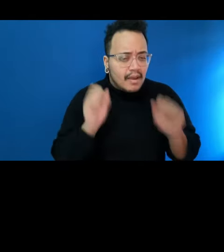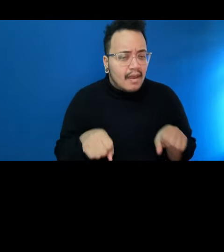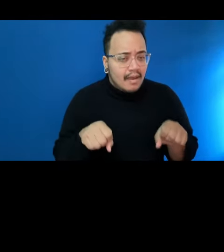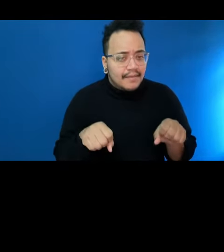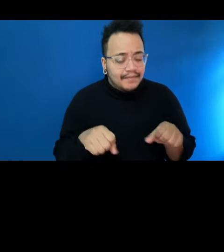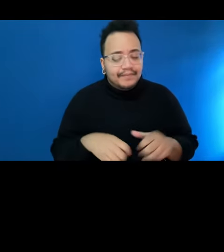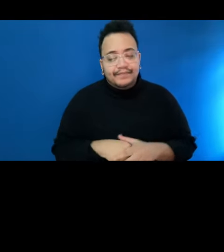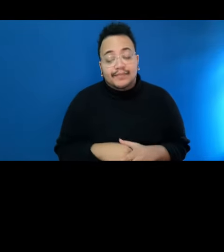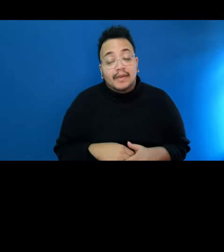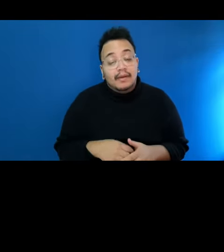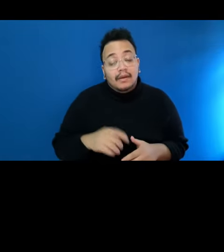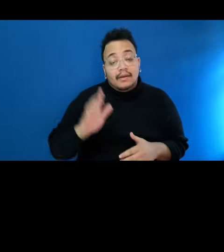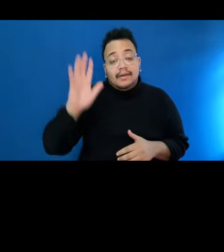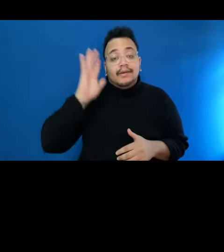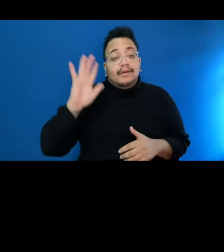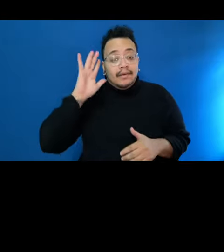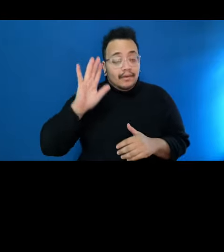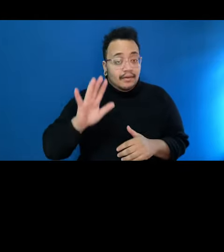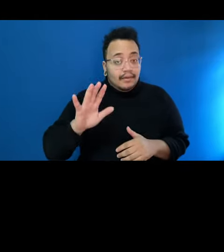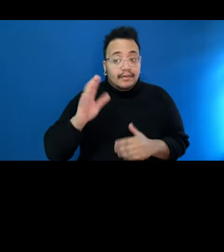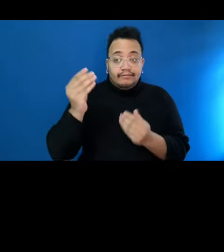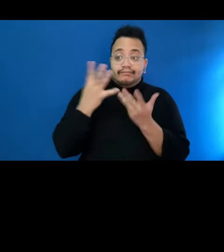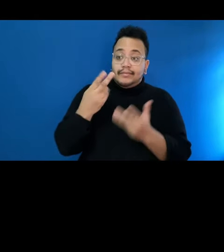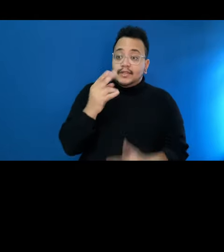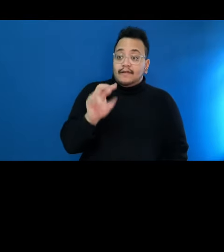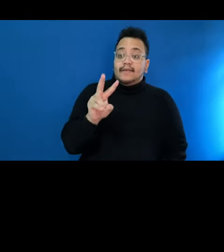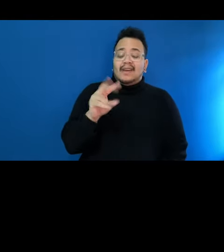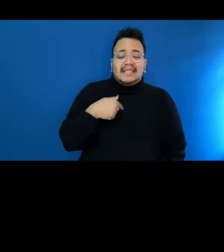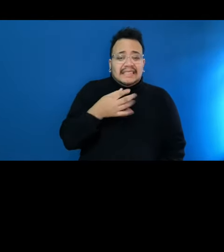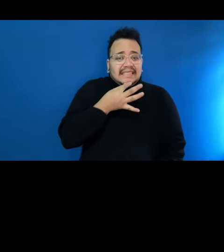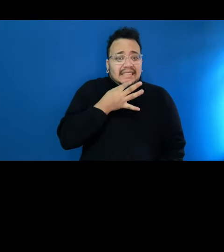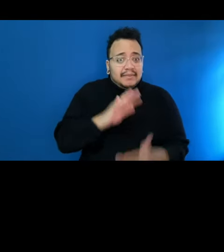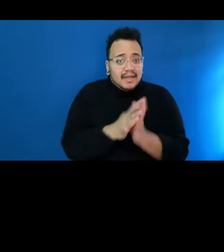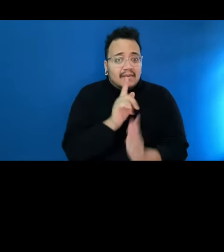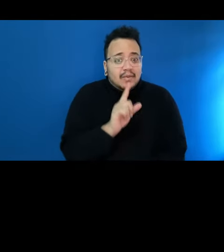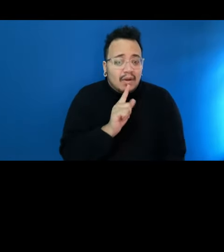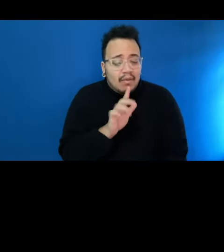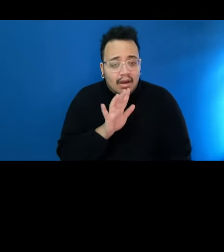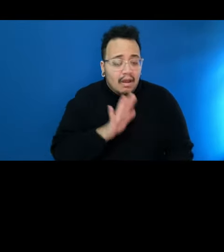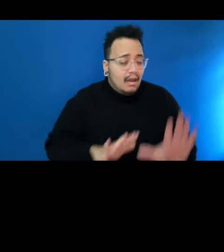When I found out I had HIV, I was one week from turning 21, but I felt like my life was over.